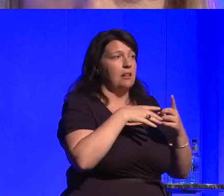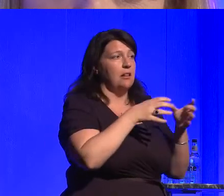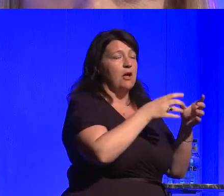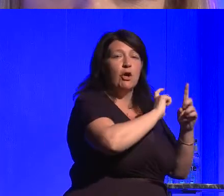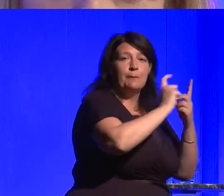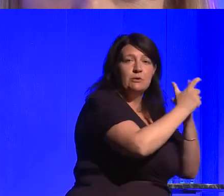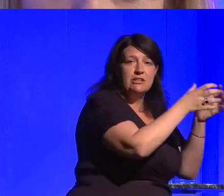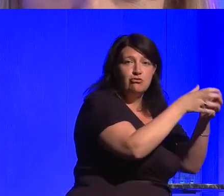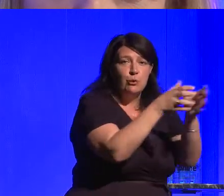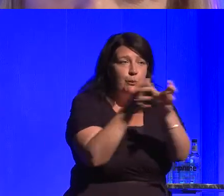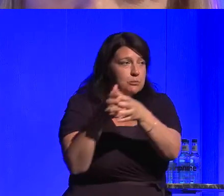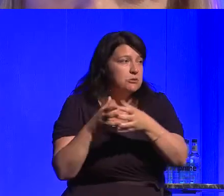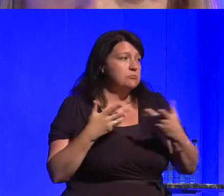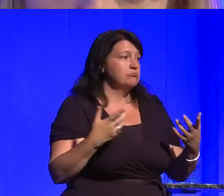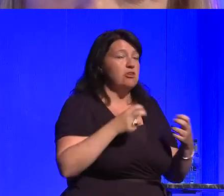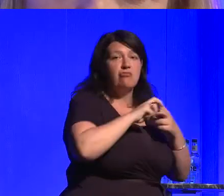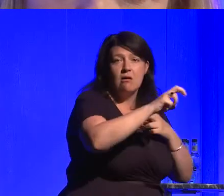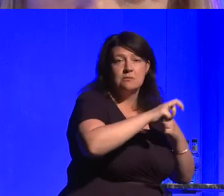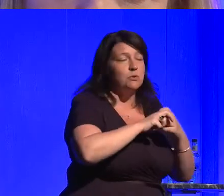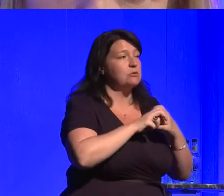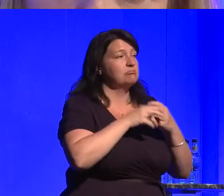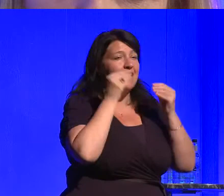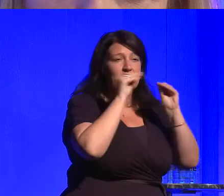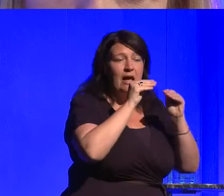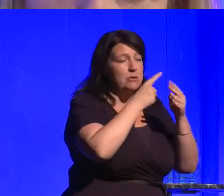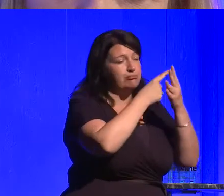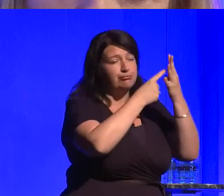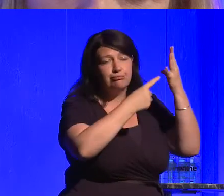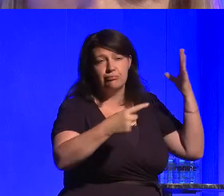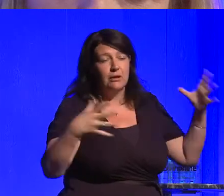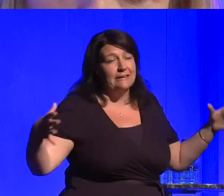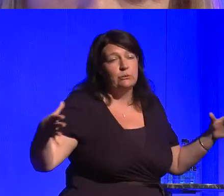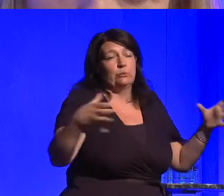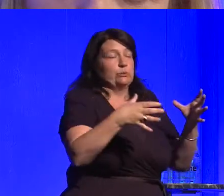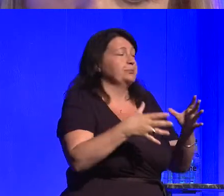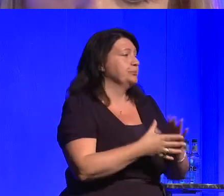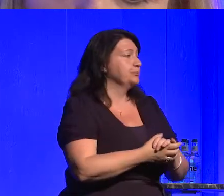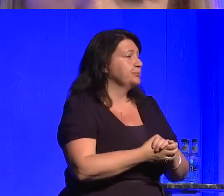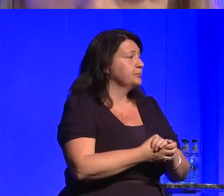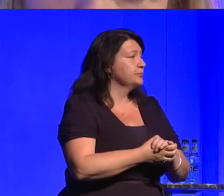local authority, transport, education, and that large sector which is really the largest